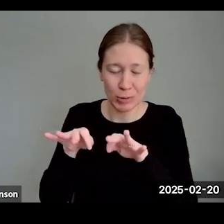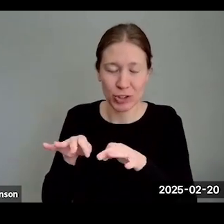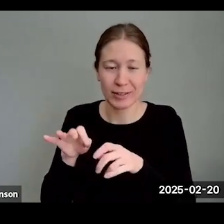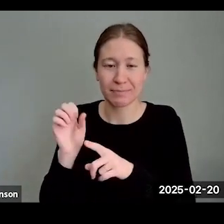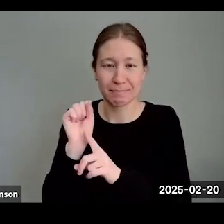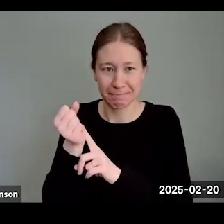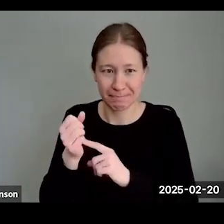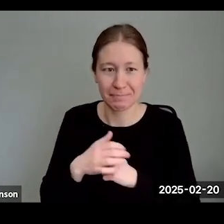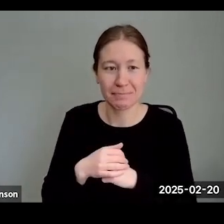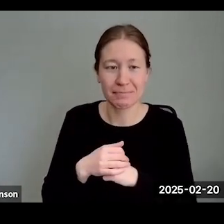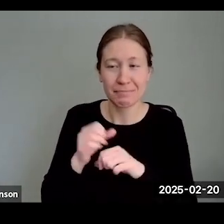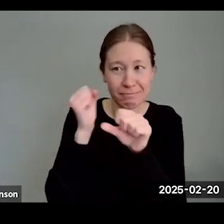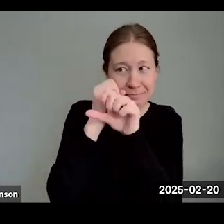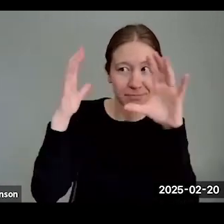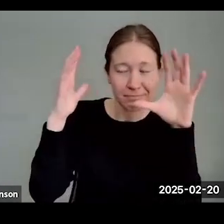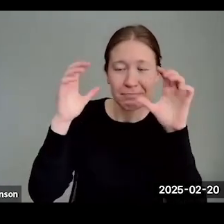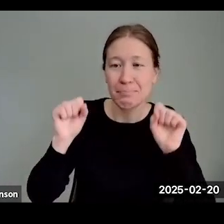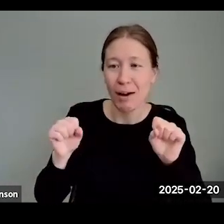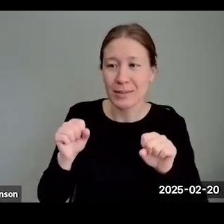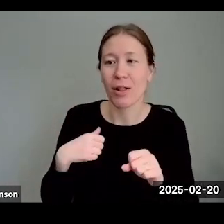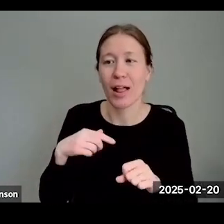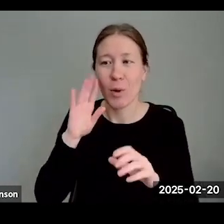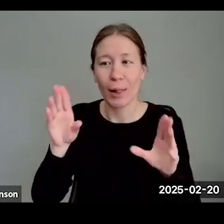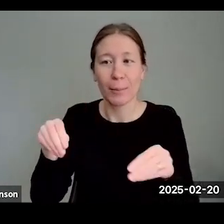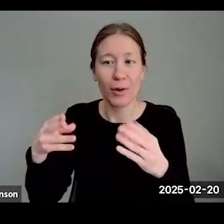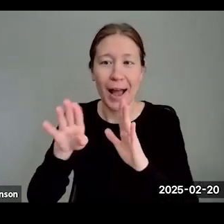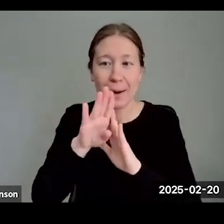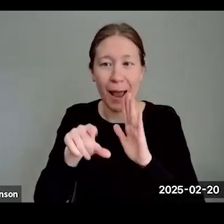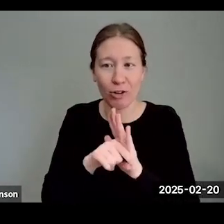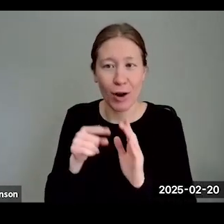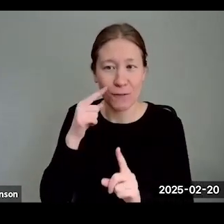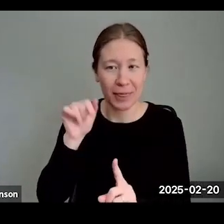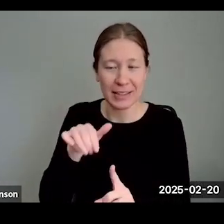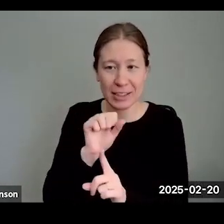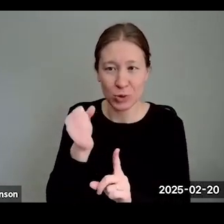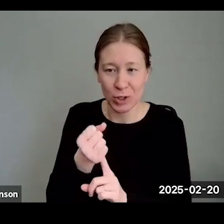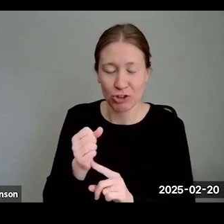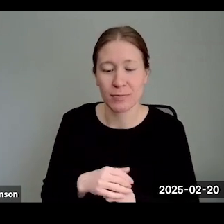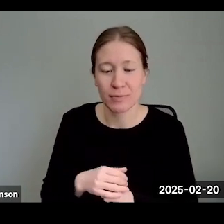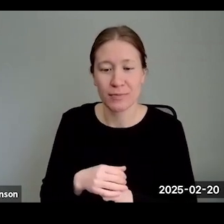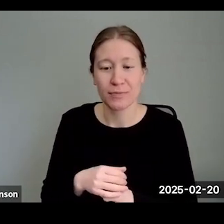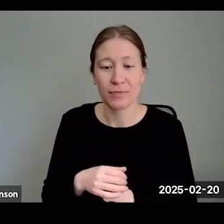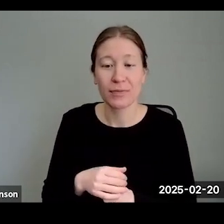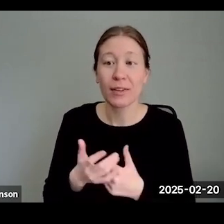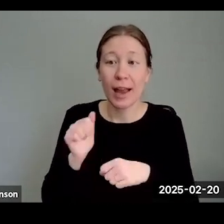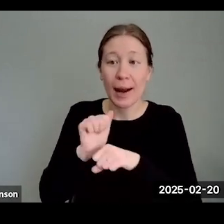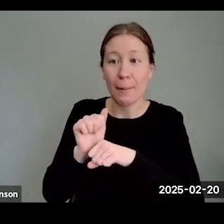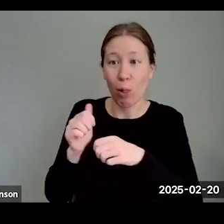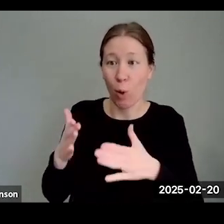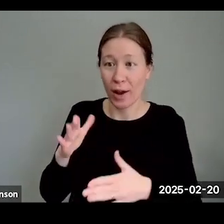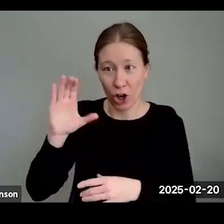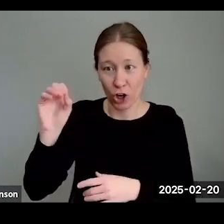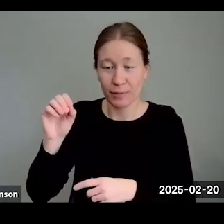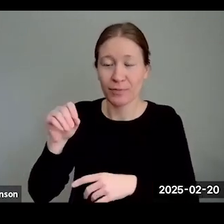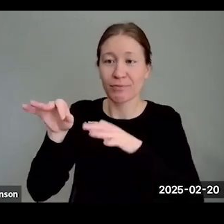So, let me give some background, like I did in the last one, for this situation. An employer drafted a job description